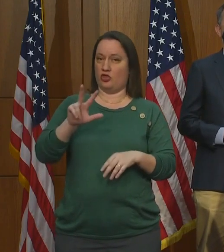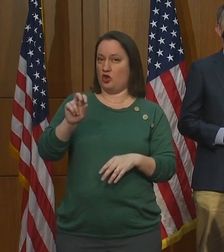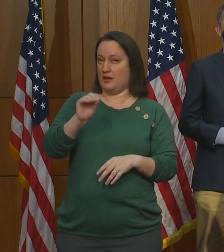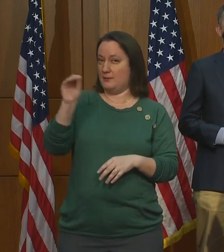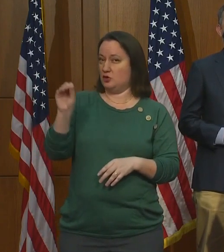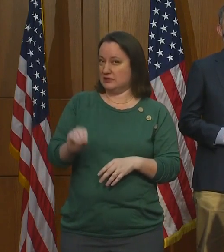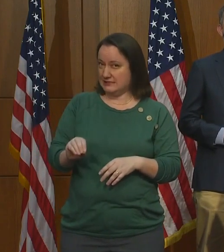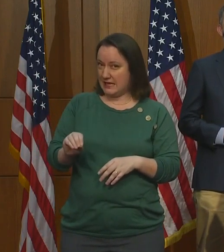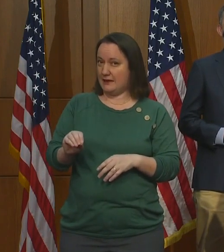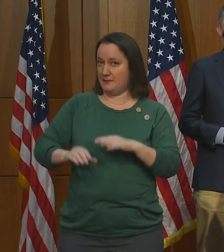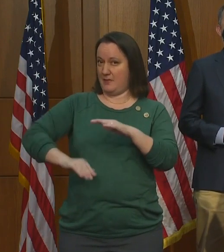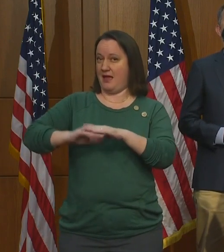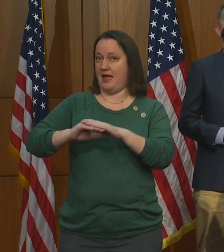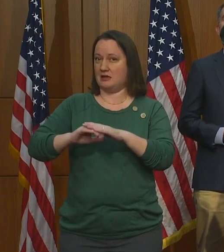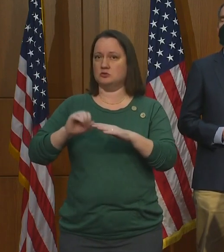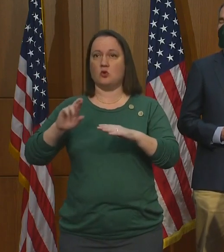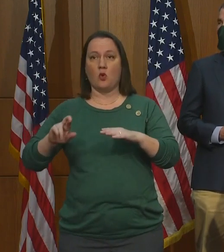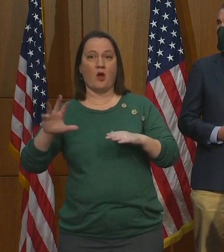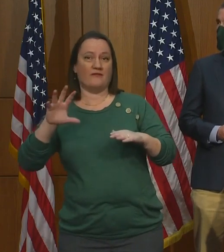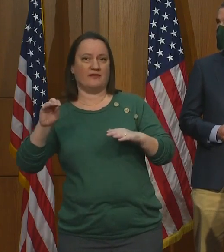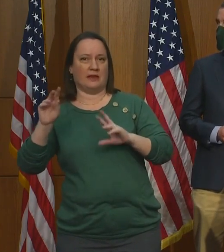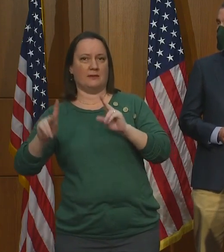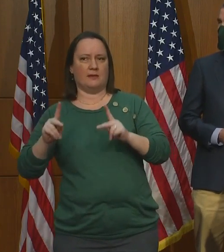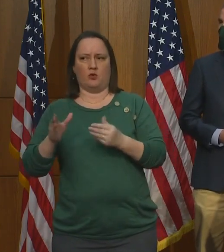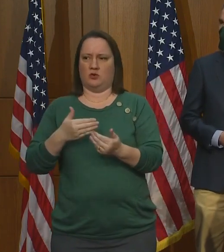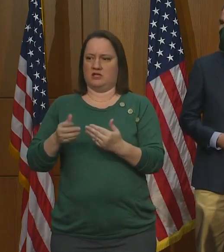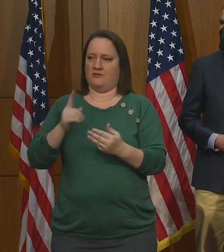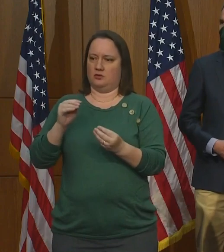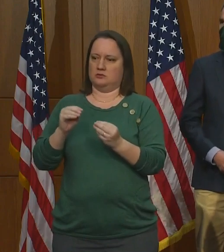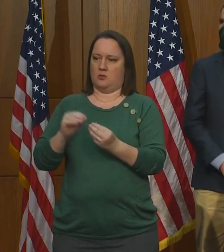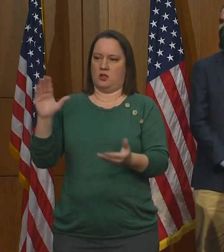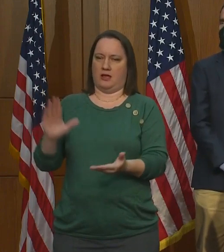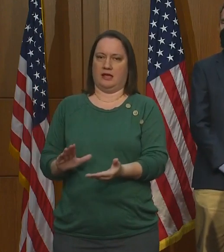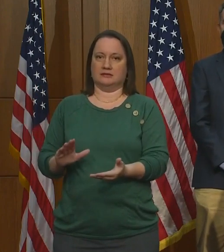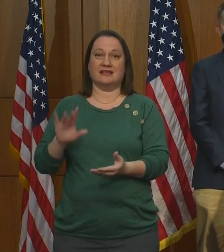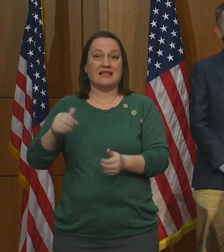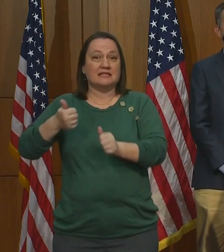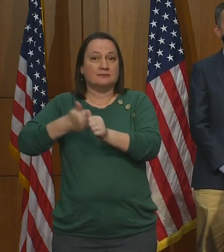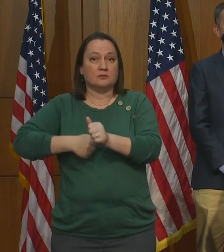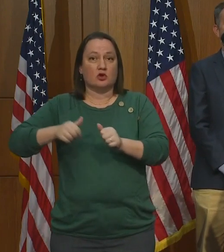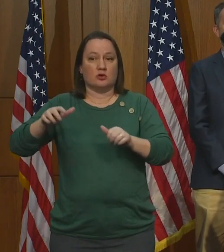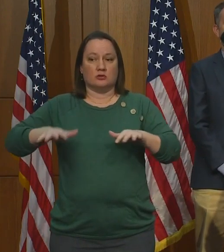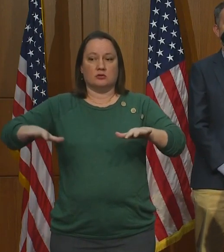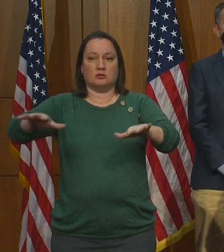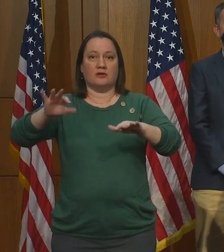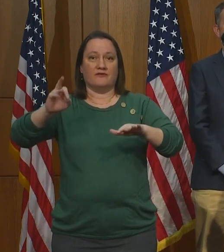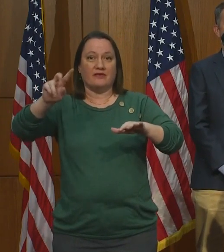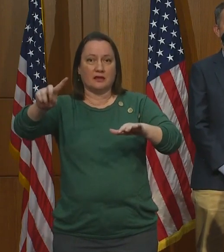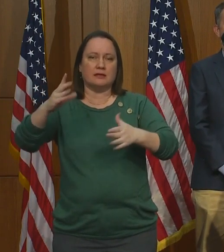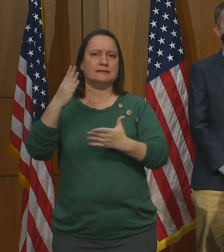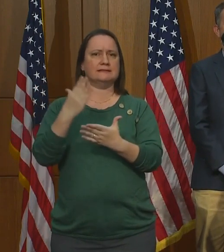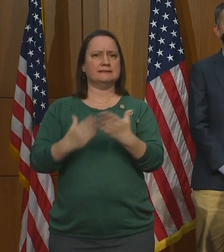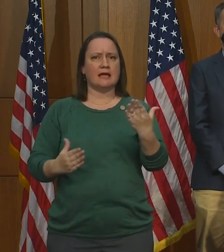GOING TO LESS CAPACITY IT'S THIRTY PERCENT. FOR INDOOR FIELD OR FIFTY PEOPLE WHICHEVER IS. THE LESSER AMOUNT AND